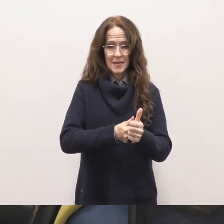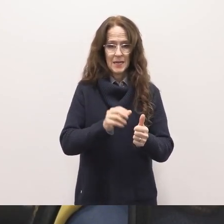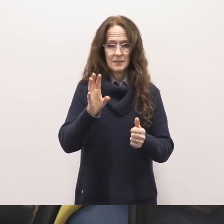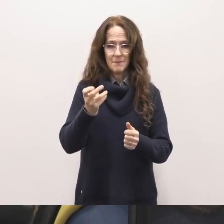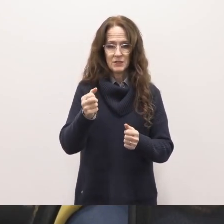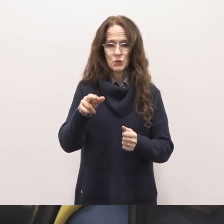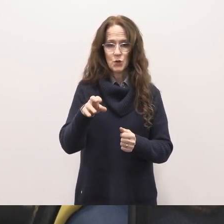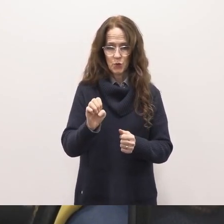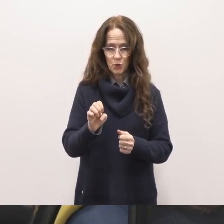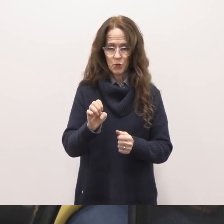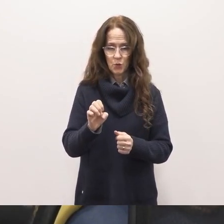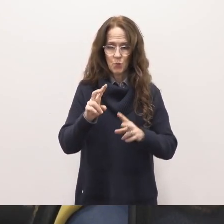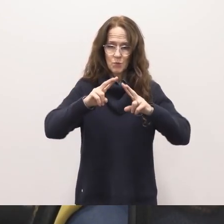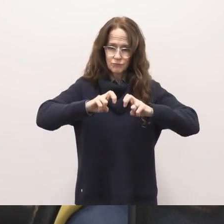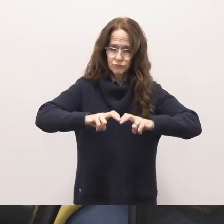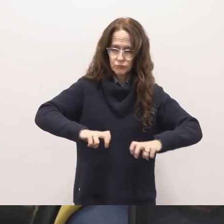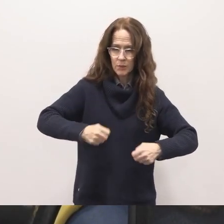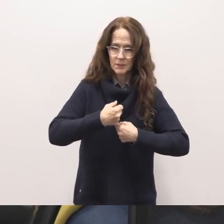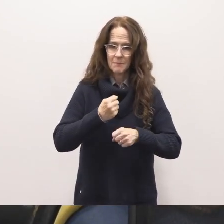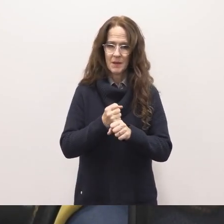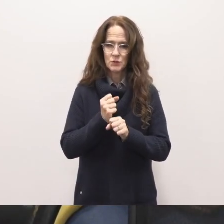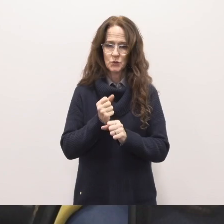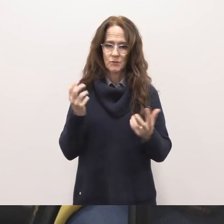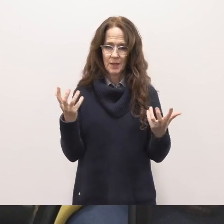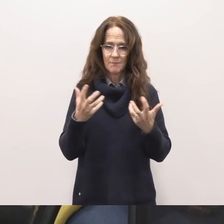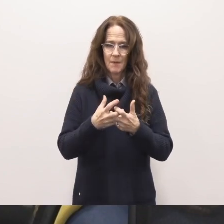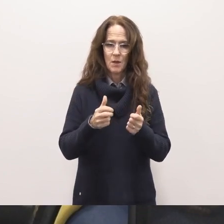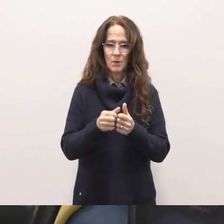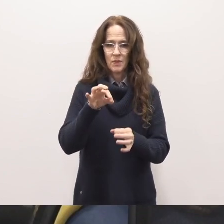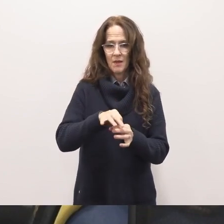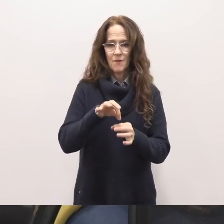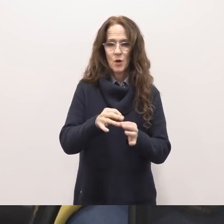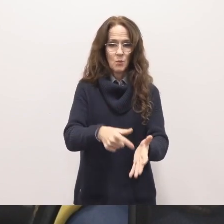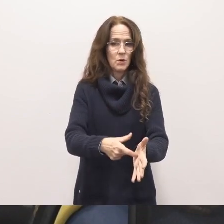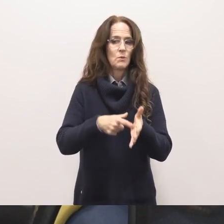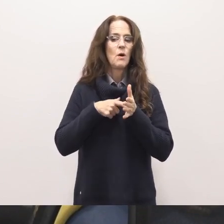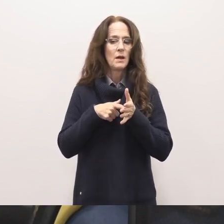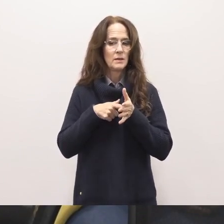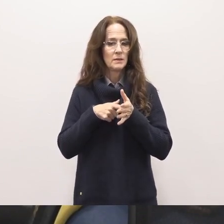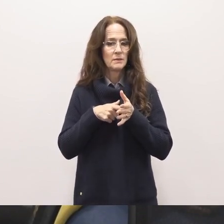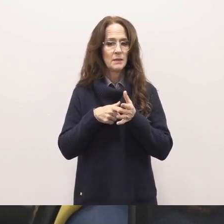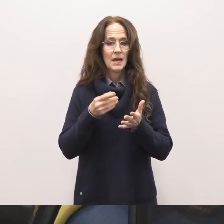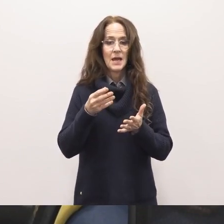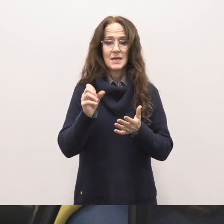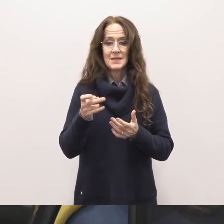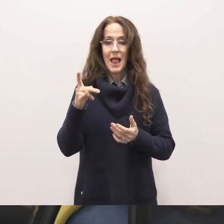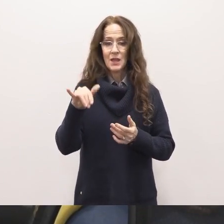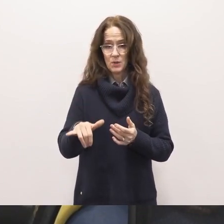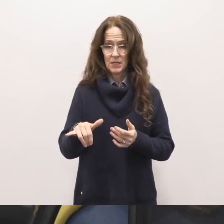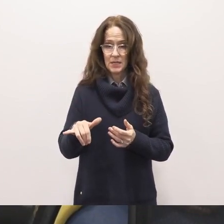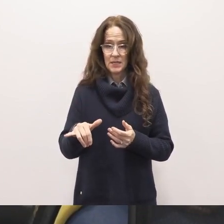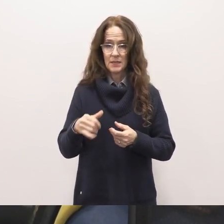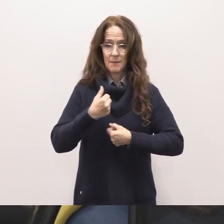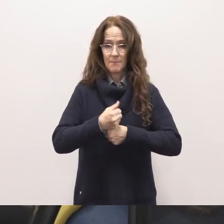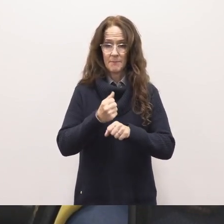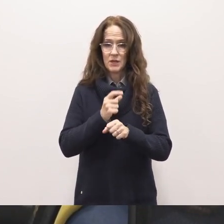for each measure to ensure that they align with the voter requirements. We're also looking at salaries. We wanna make sure that the salaries that are charged,